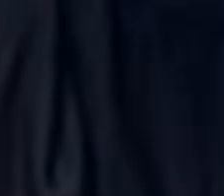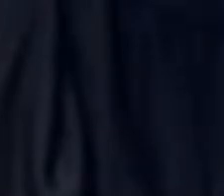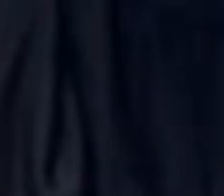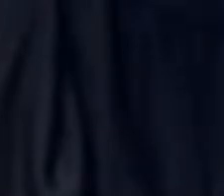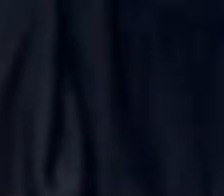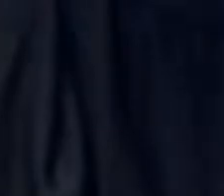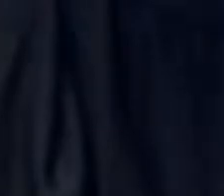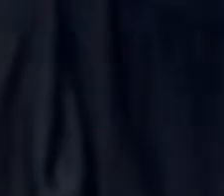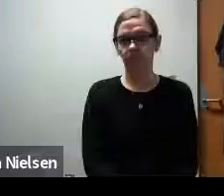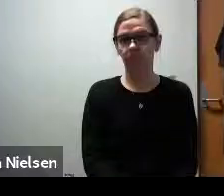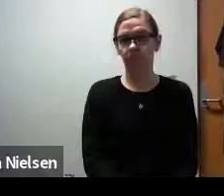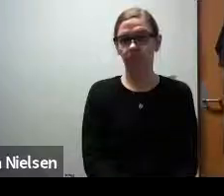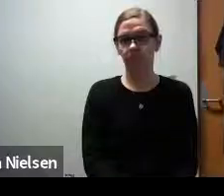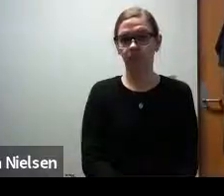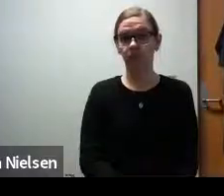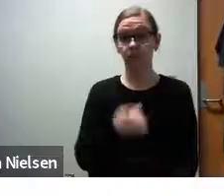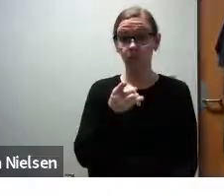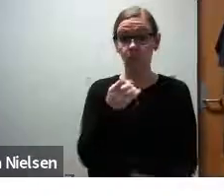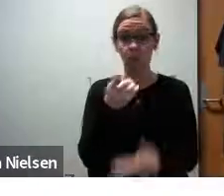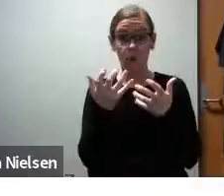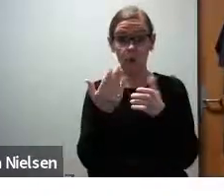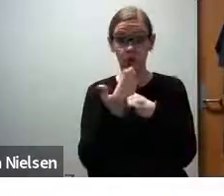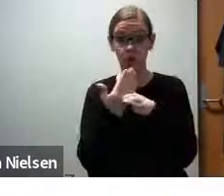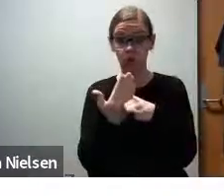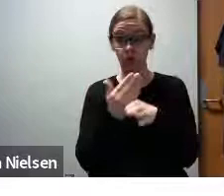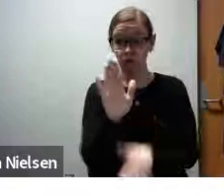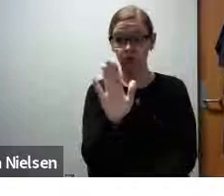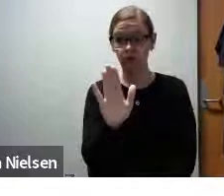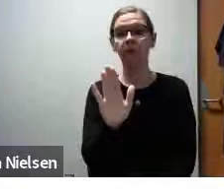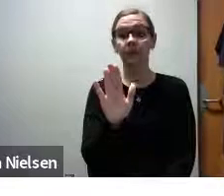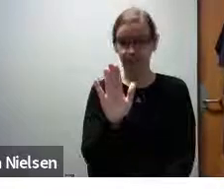Do you want to share your whiteboard. Yes. Very good.